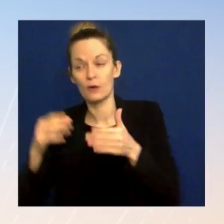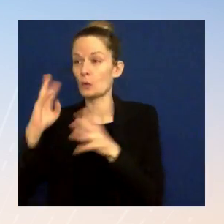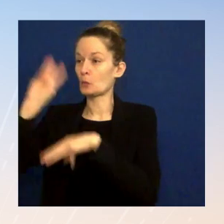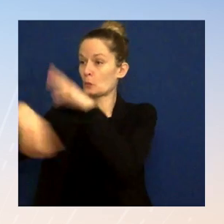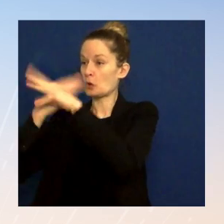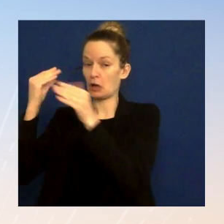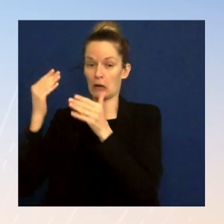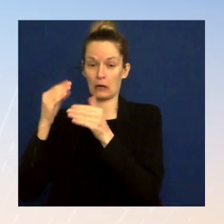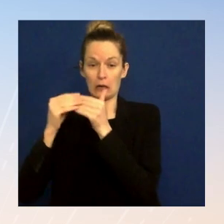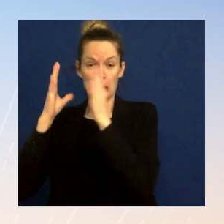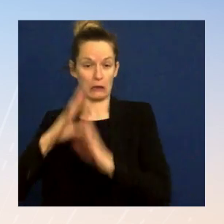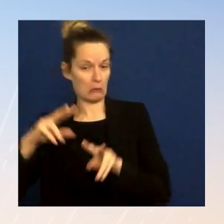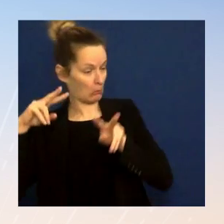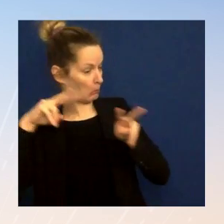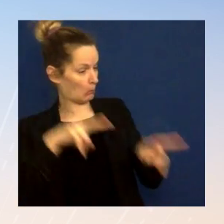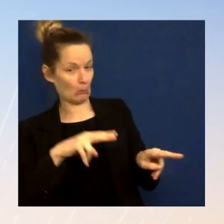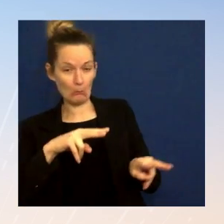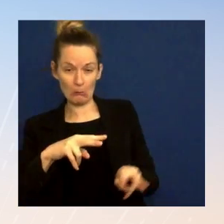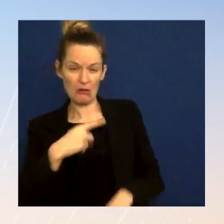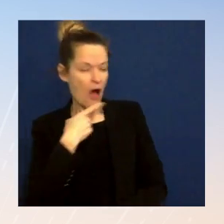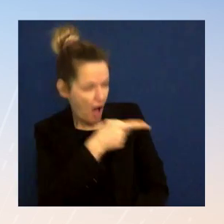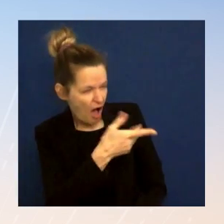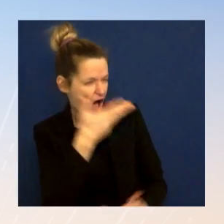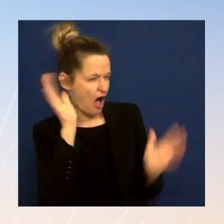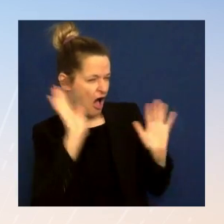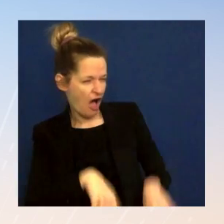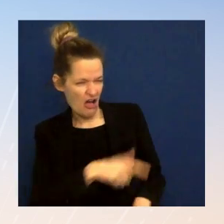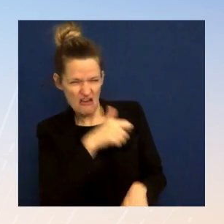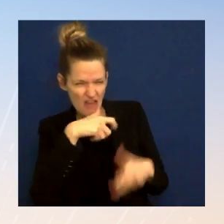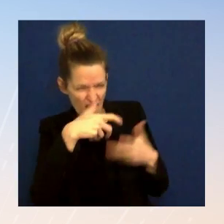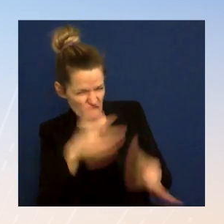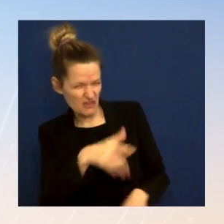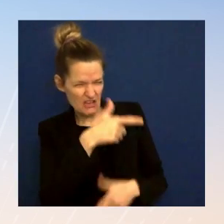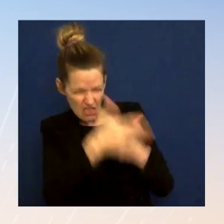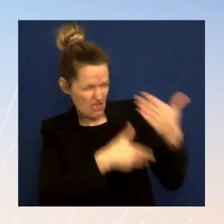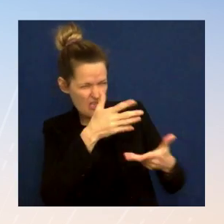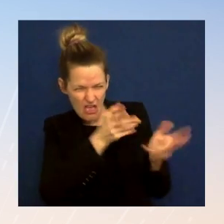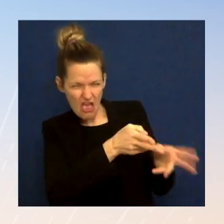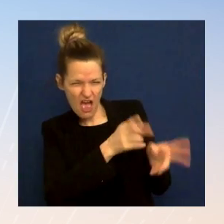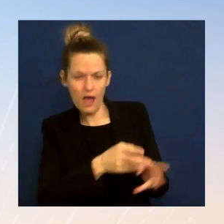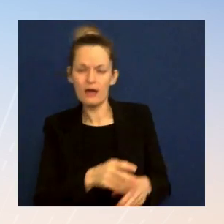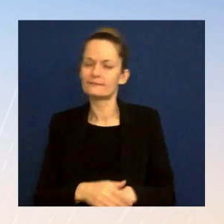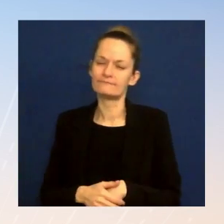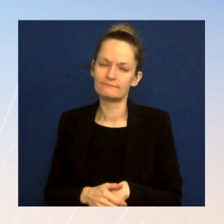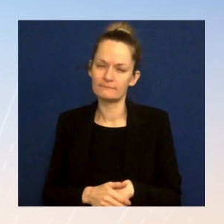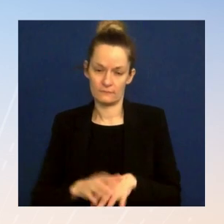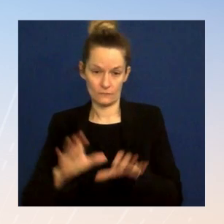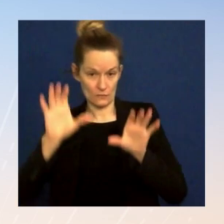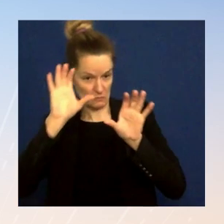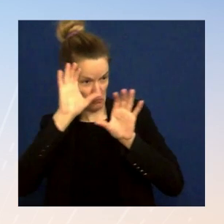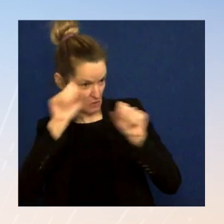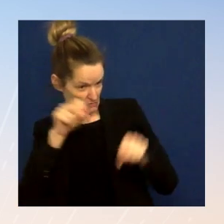They'll say, "Is President Biden on track to deliver on what he said he's going to deliver?" And we believe, one way or the other,